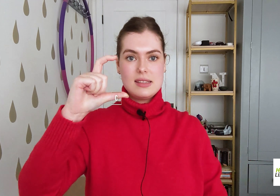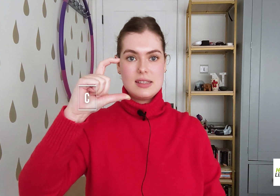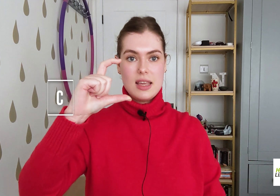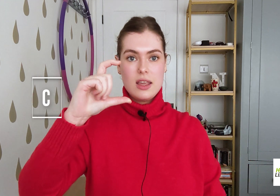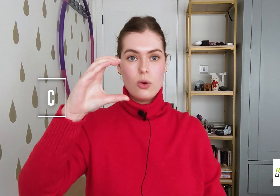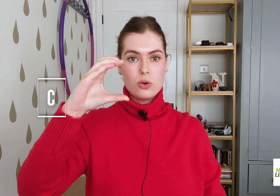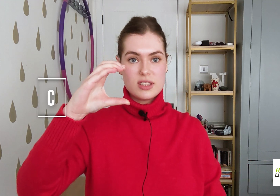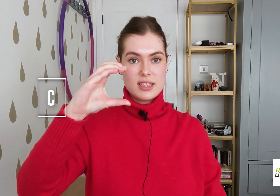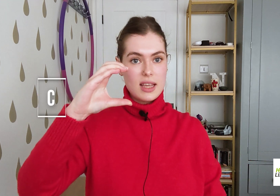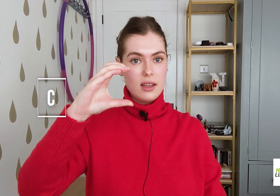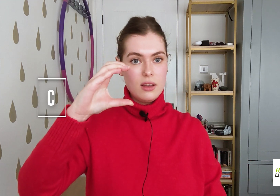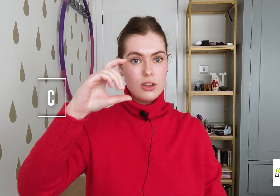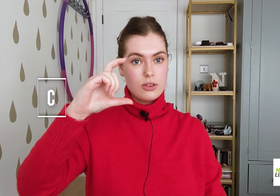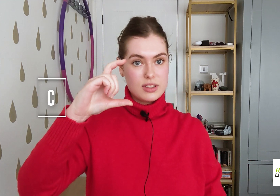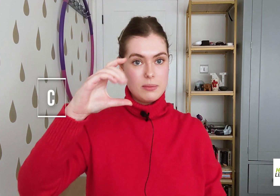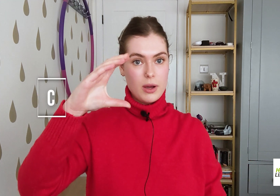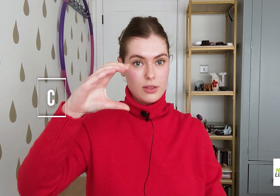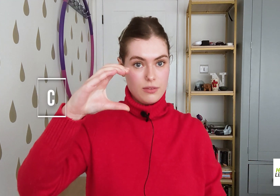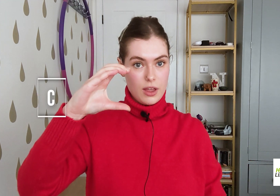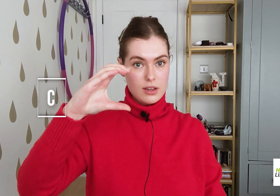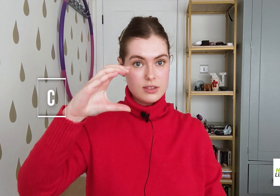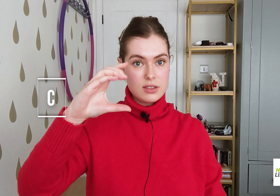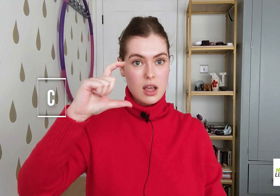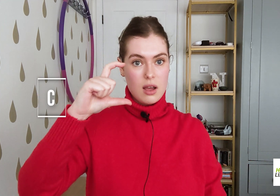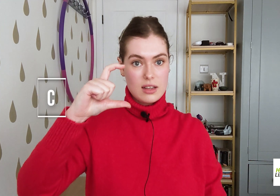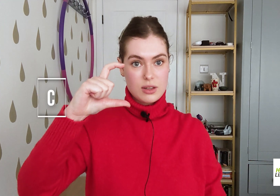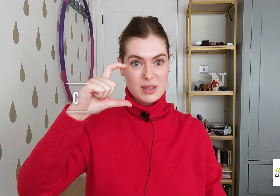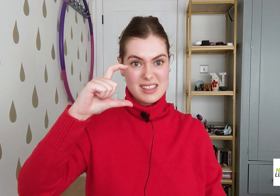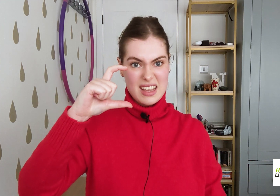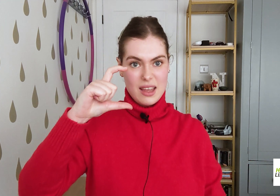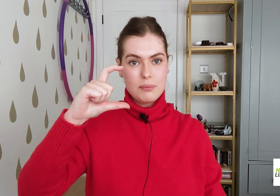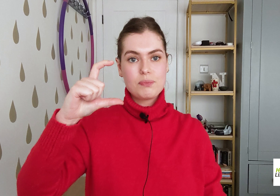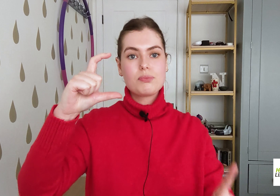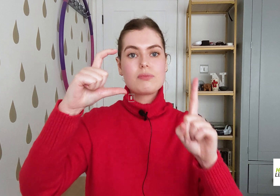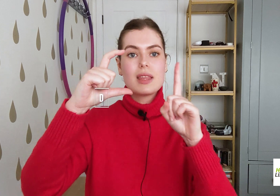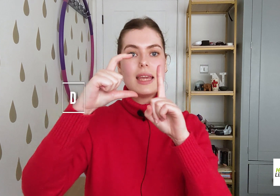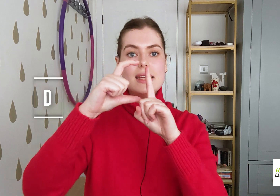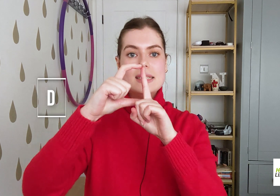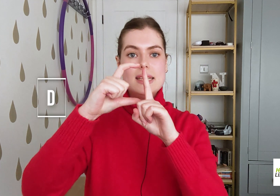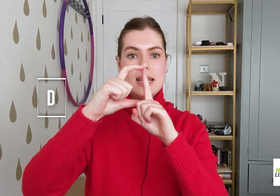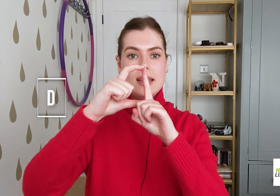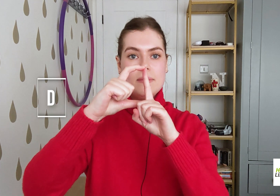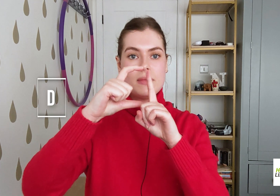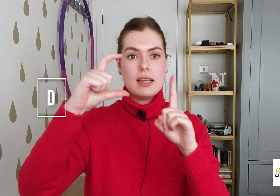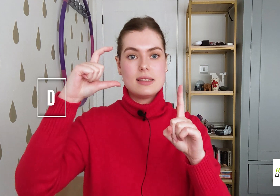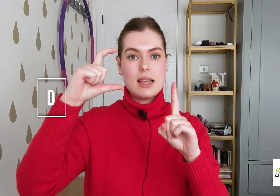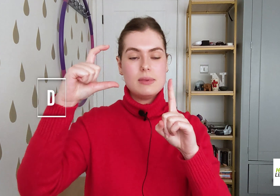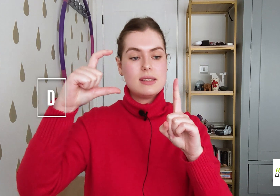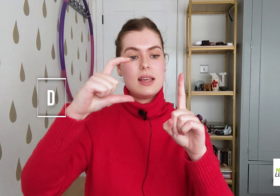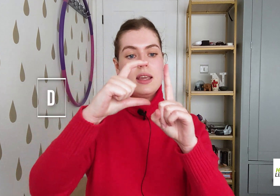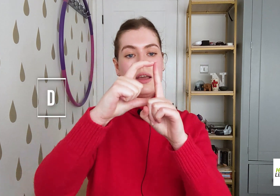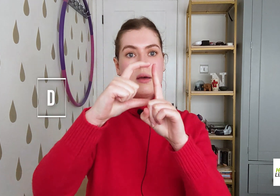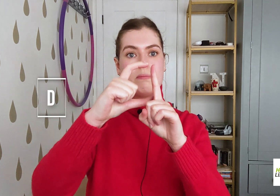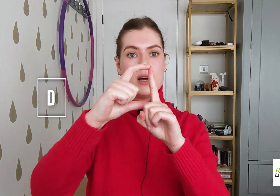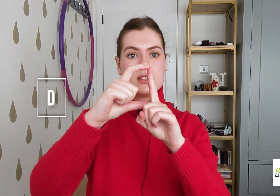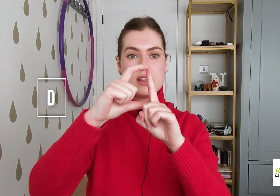“C” or “C”, you'll see both of those. Let's go with “C”. “D” is the same as “C”, but